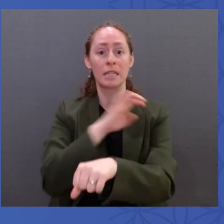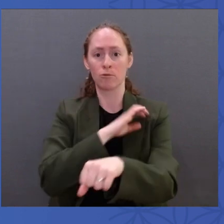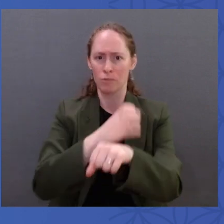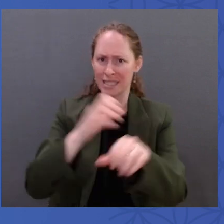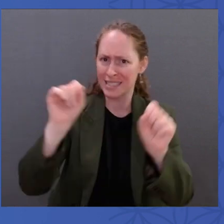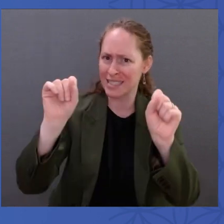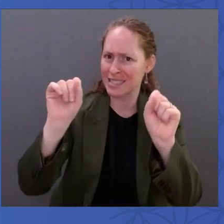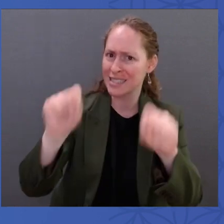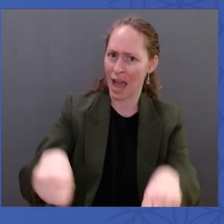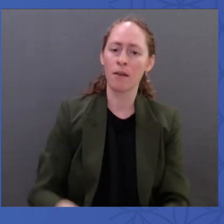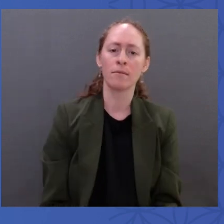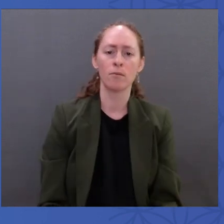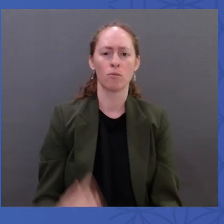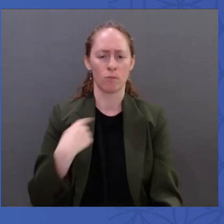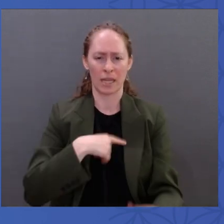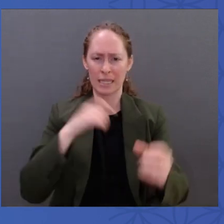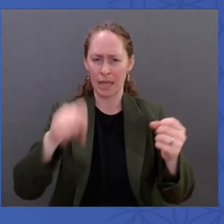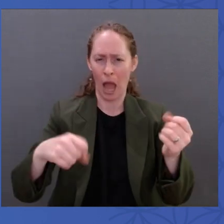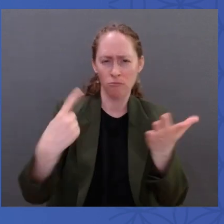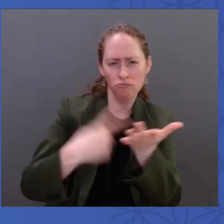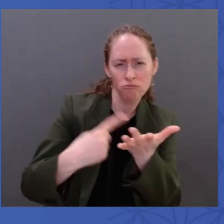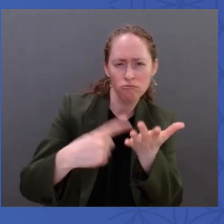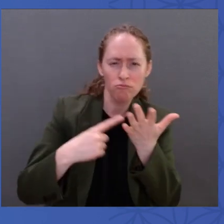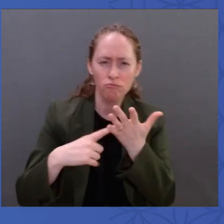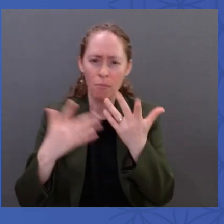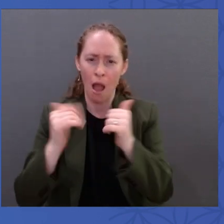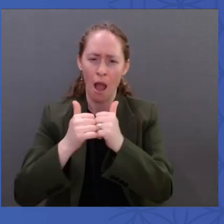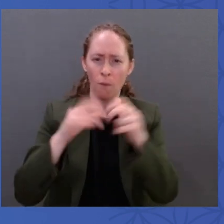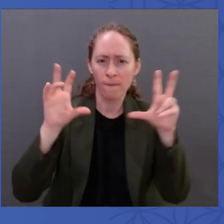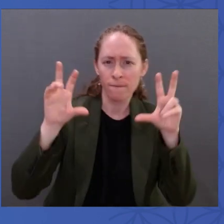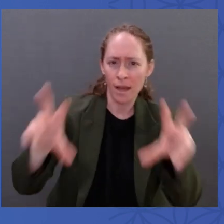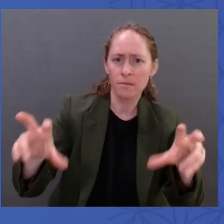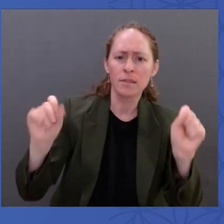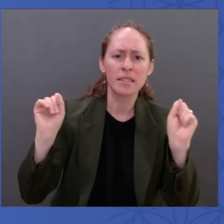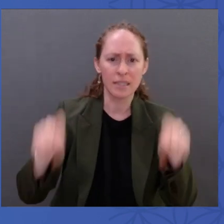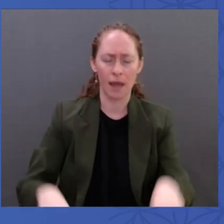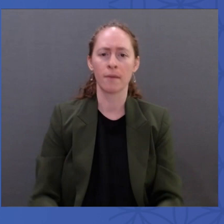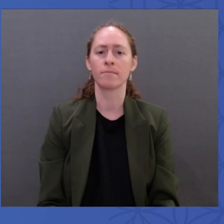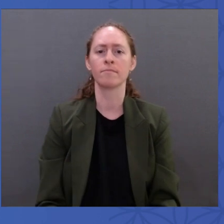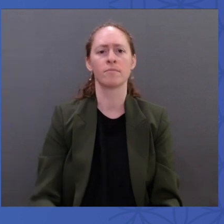a low carbon infrastructure and contribute to building stronger technology capacity.